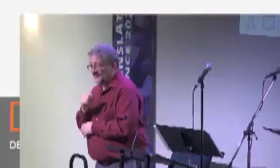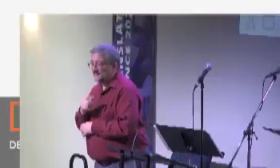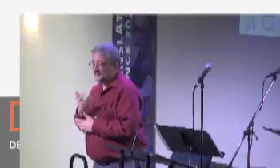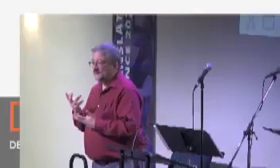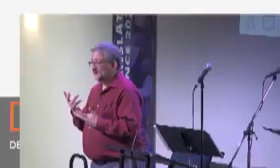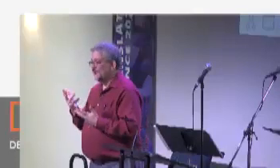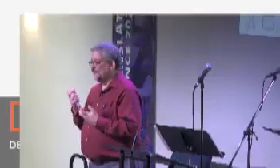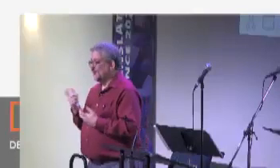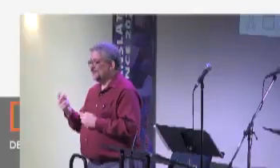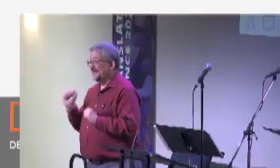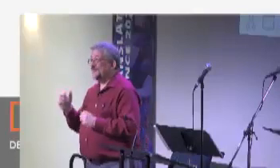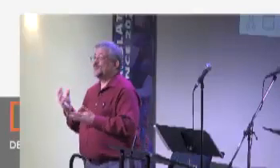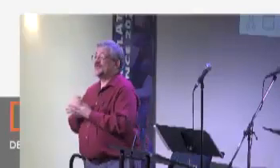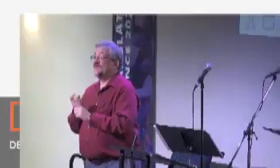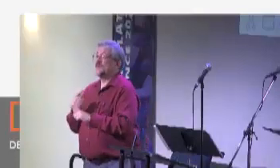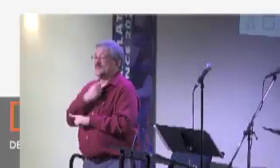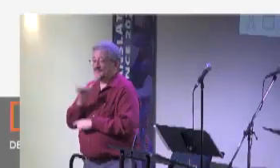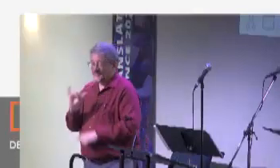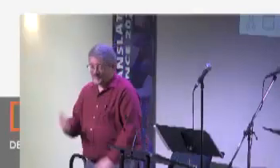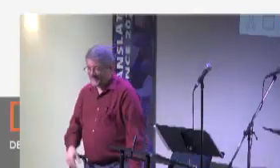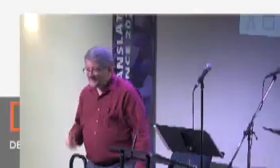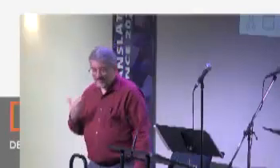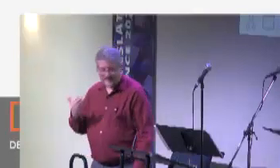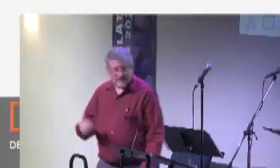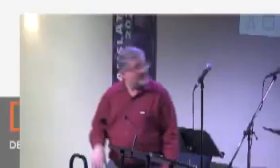So I was able to present the first portion for you, but I would like for you to hear from him directly.